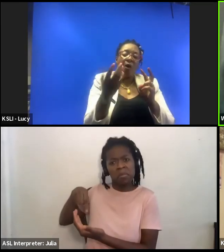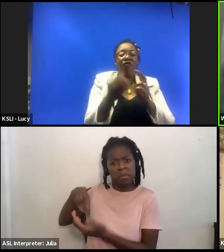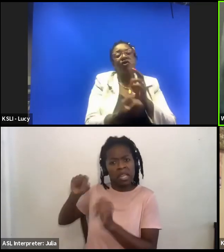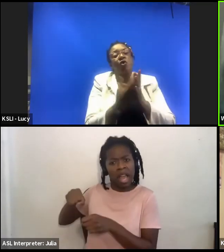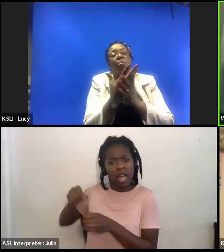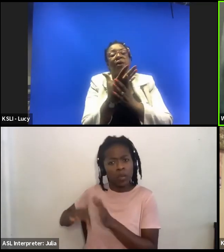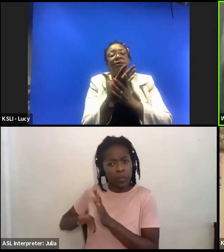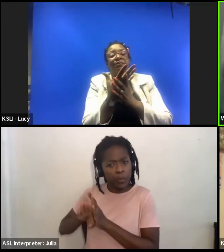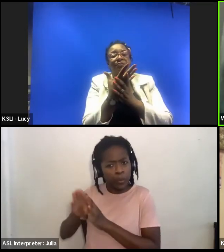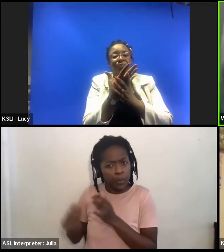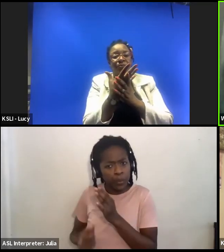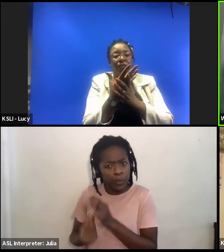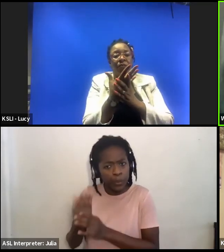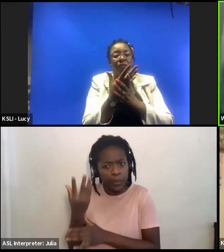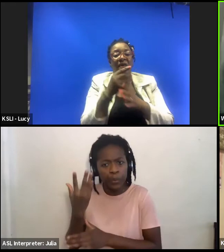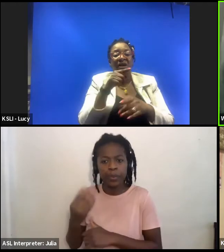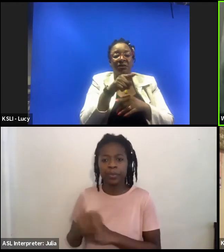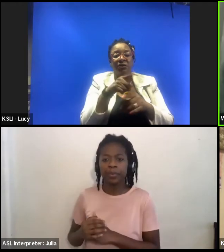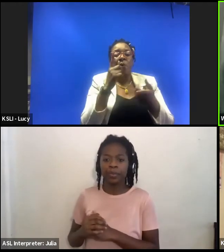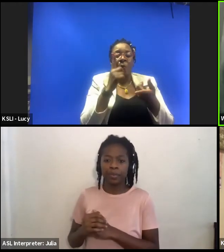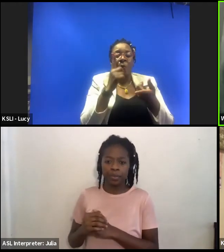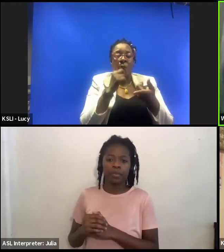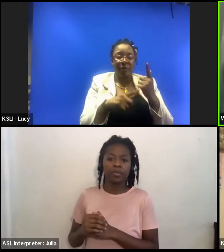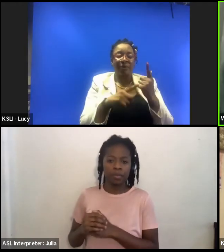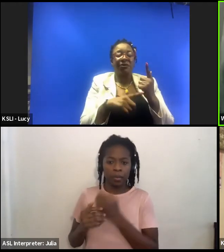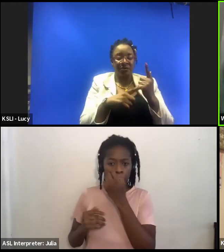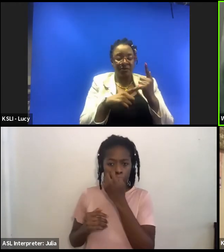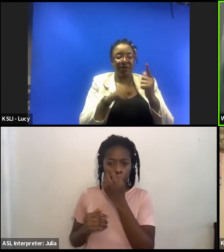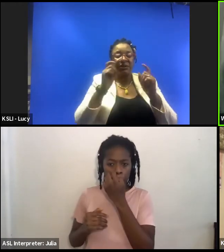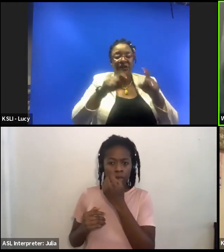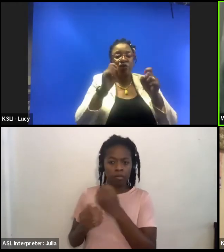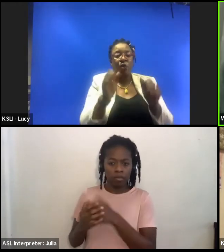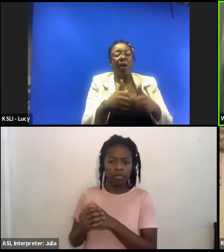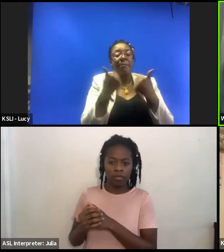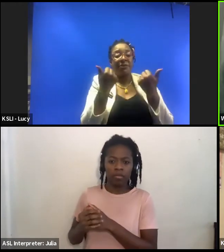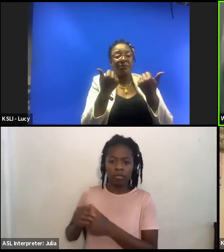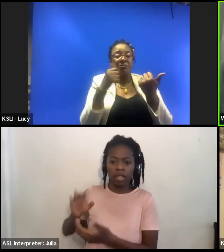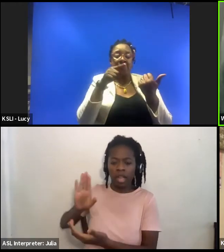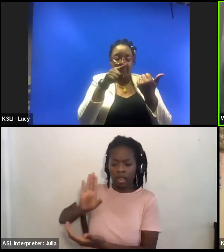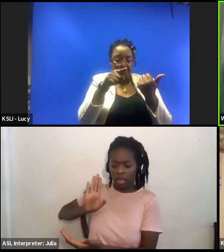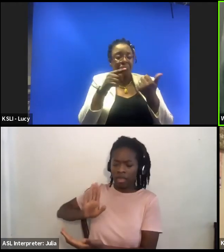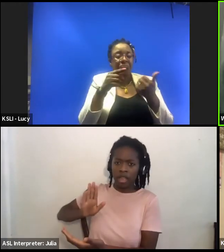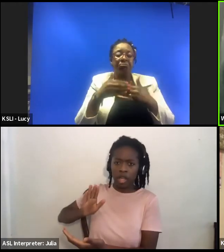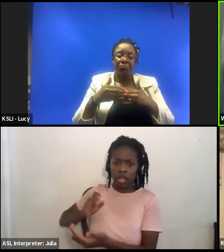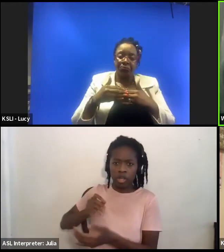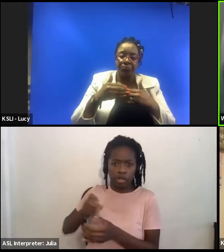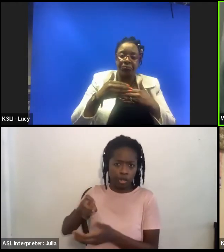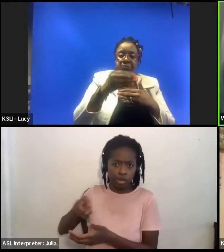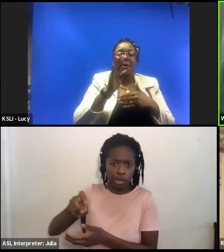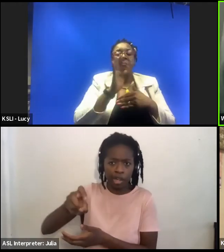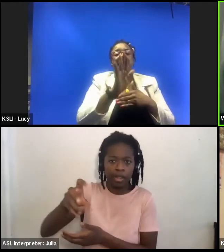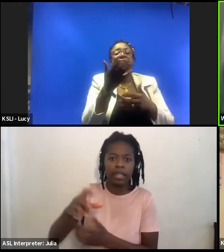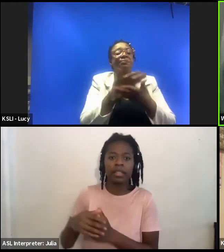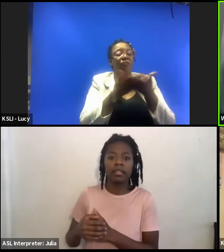This is what needs to happen. This is their journey, and every actor has their journey. Yeah.